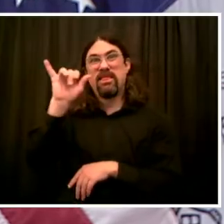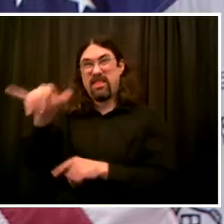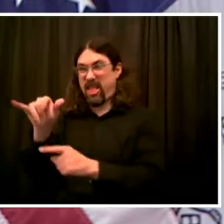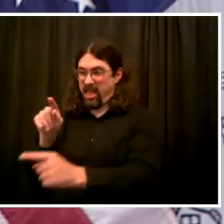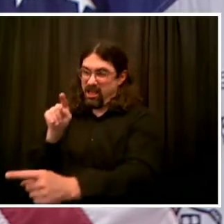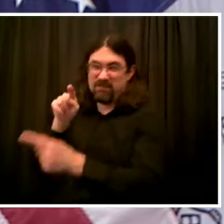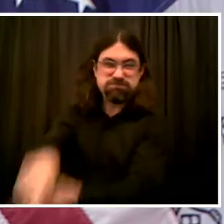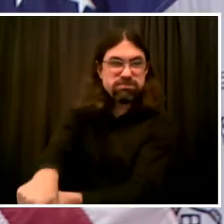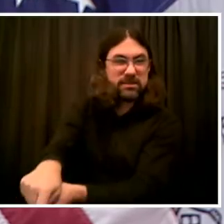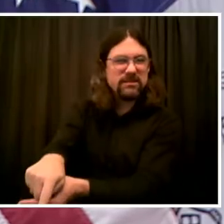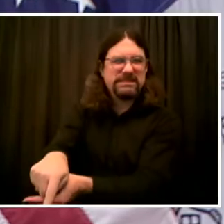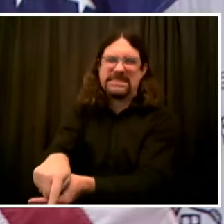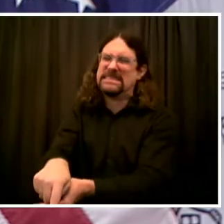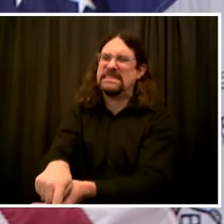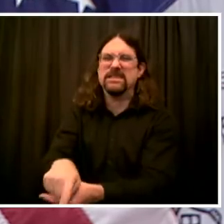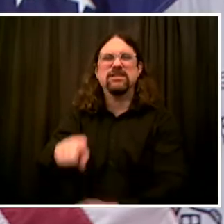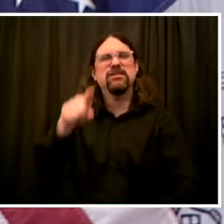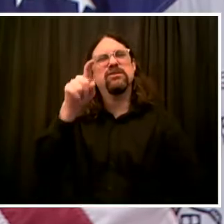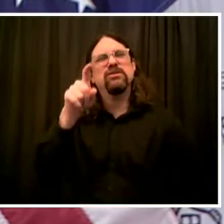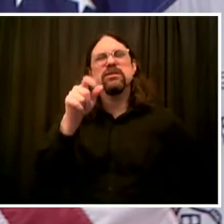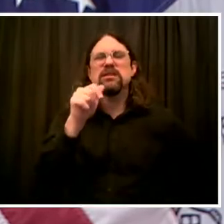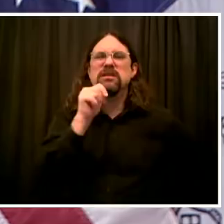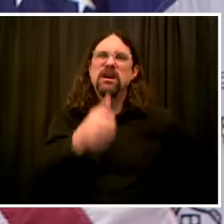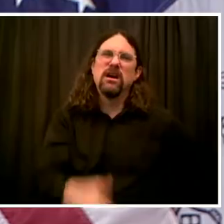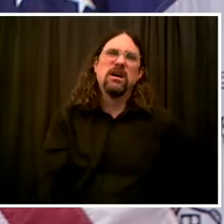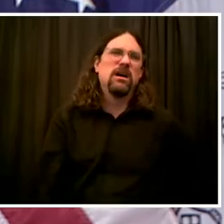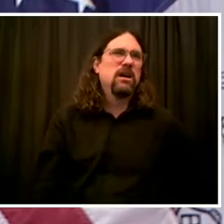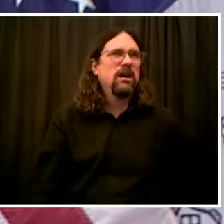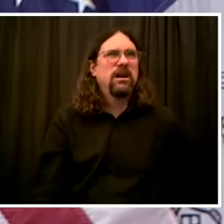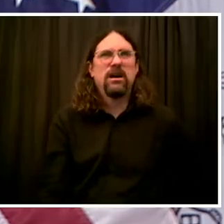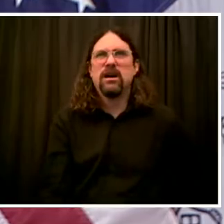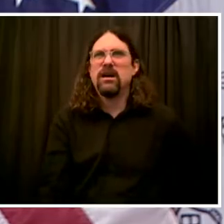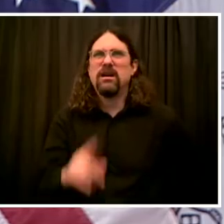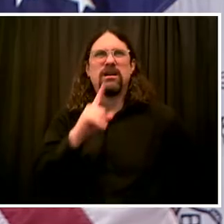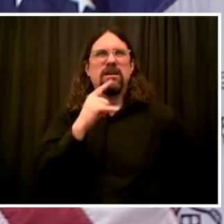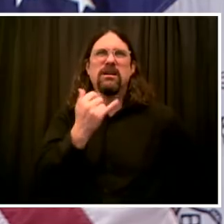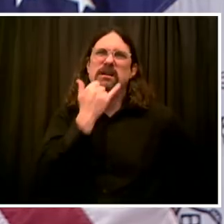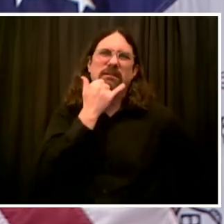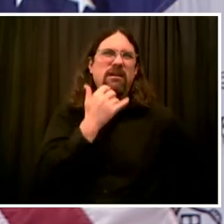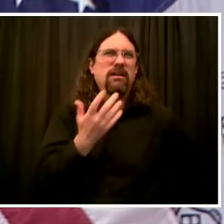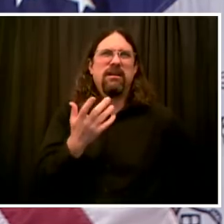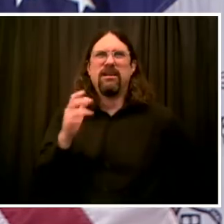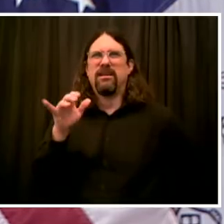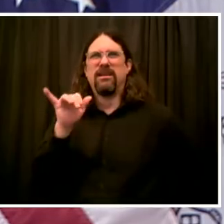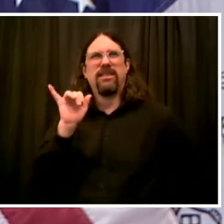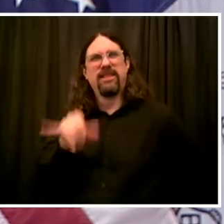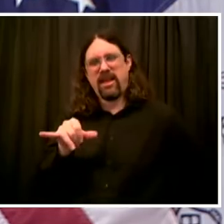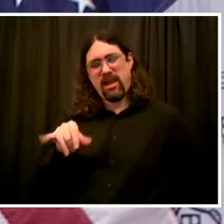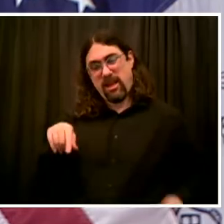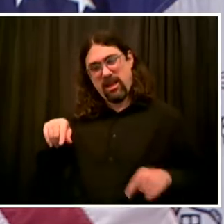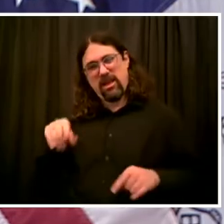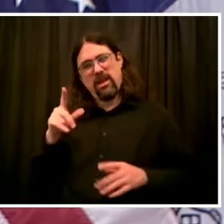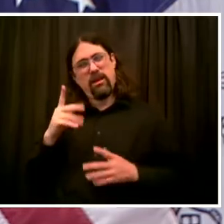OUR VALUES. IT'S NOT WHAT WE WANT TO SEE IN THE CITY. I KNOW FOR COMMISSIONER SHAY